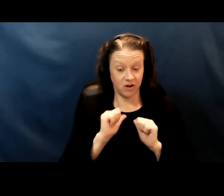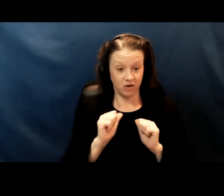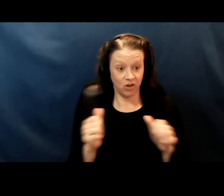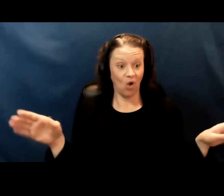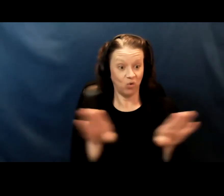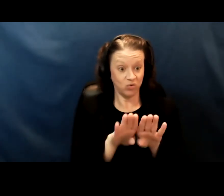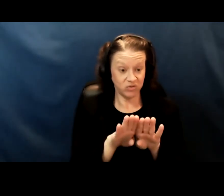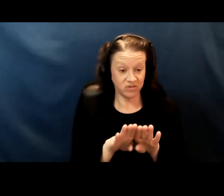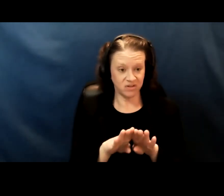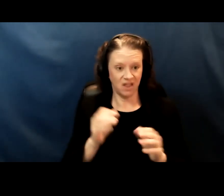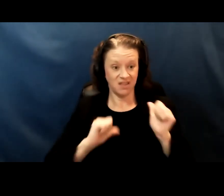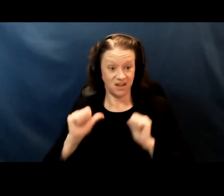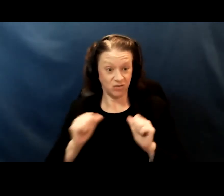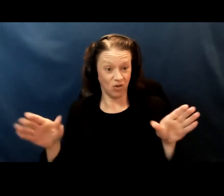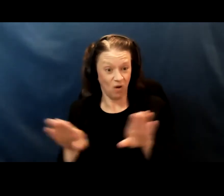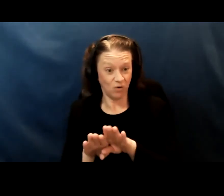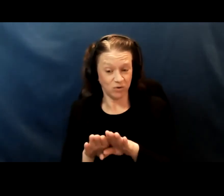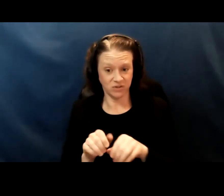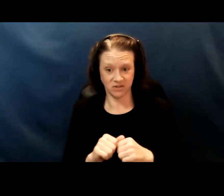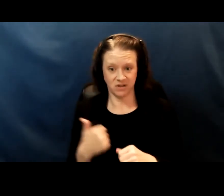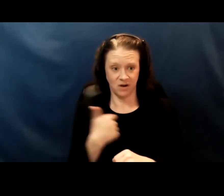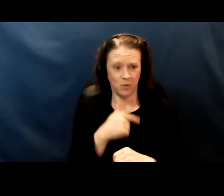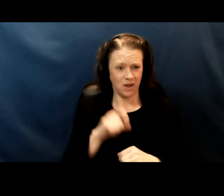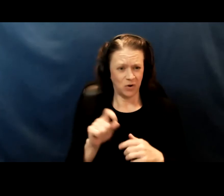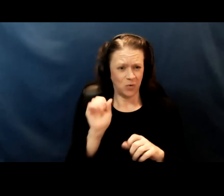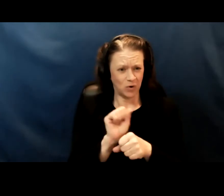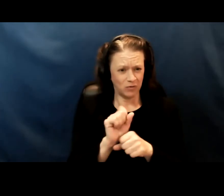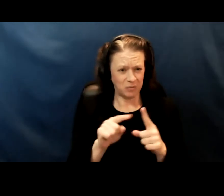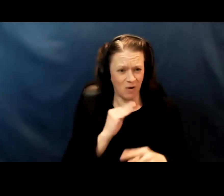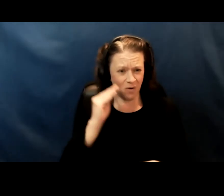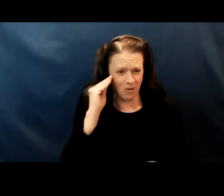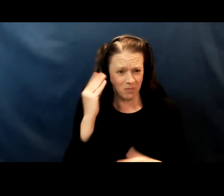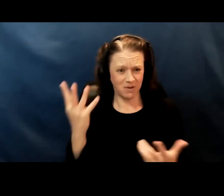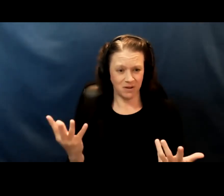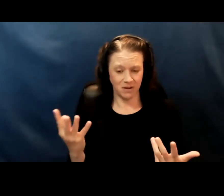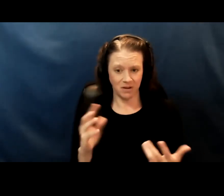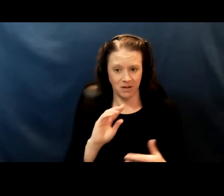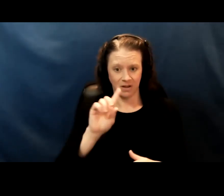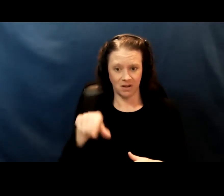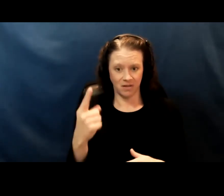We all had to work from home. The only way to spend time